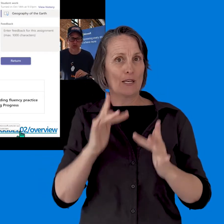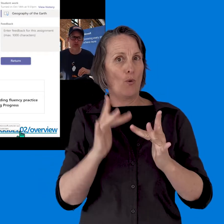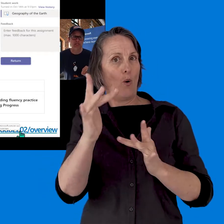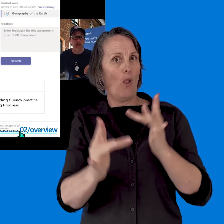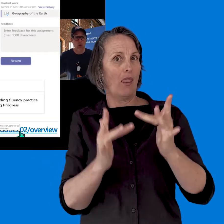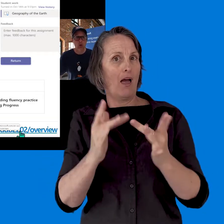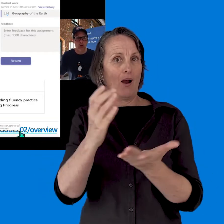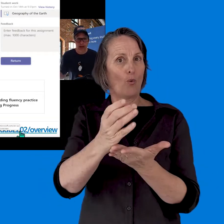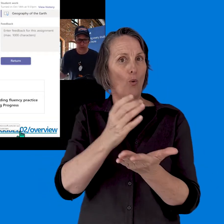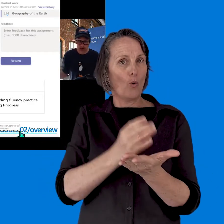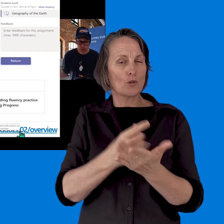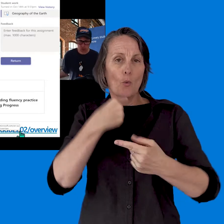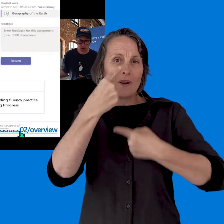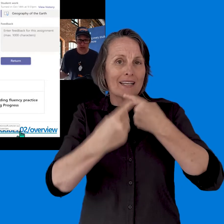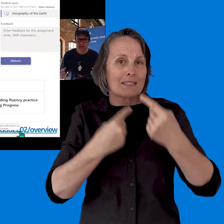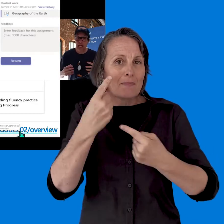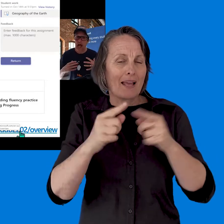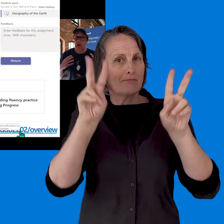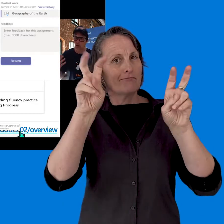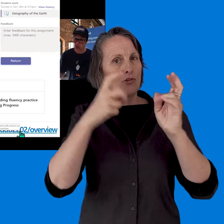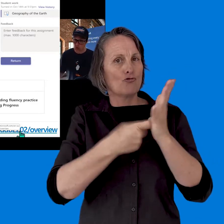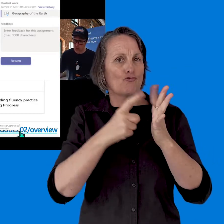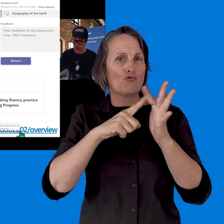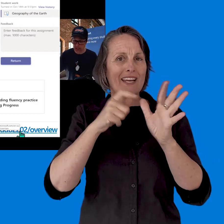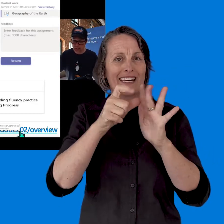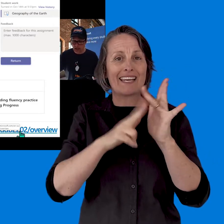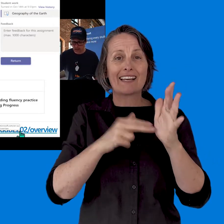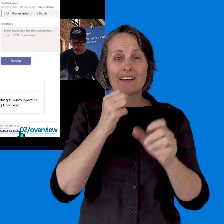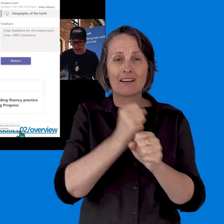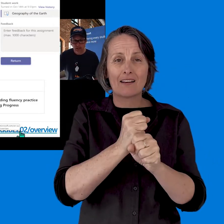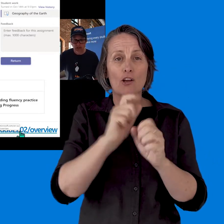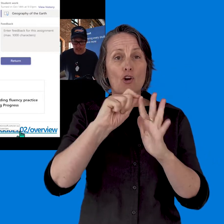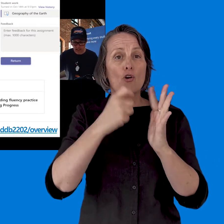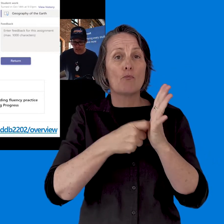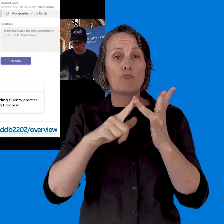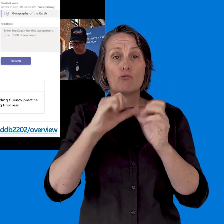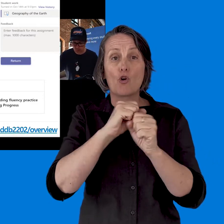which will tell you all about reading progress and all the cool things that it can do.